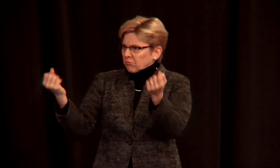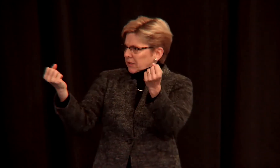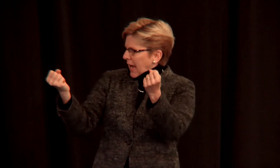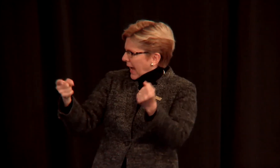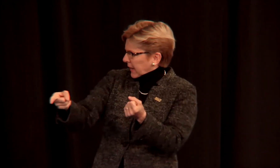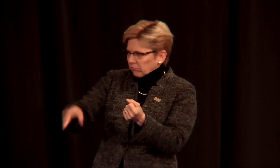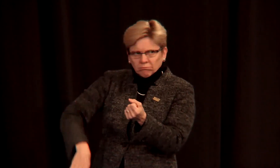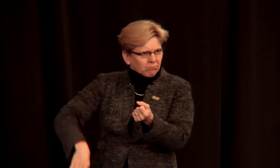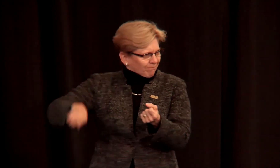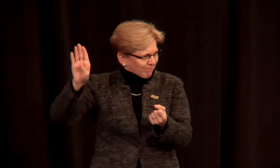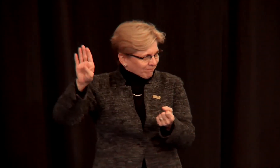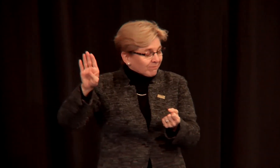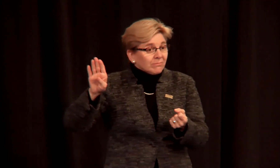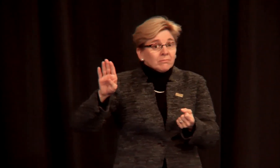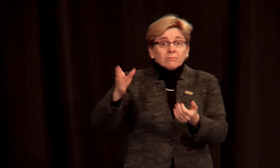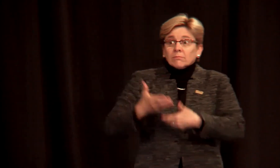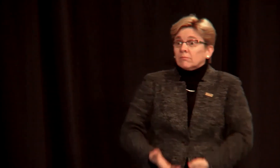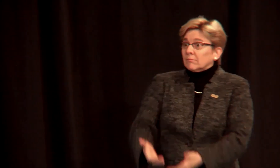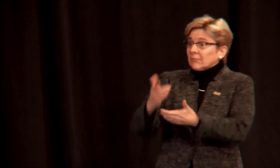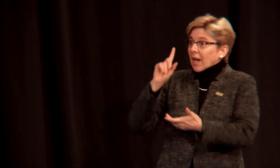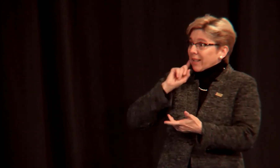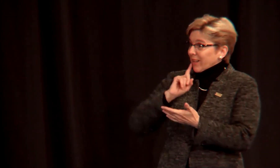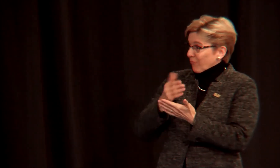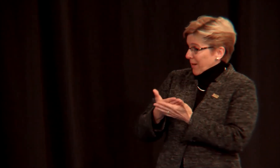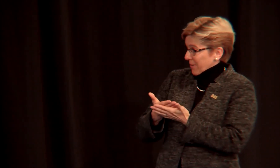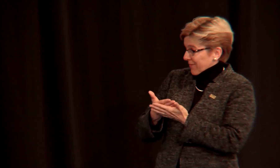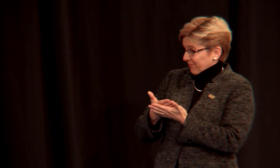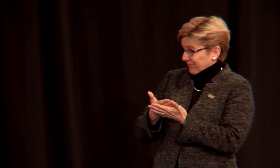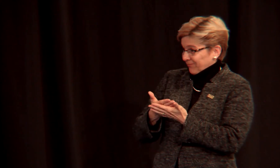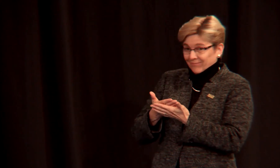So the only child of deaf parents raised in an ASL environment and